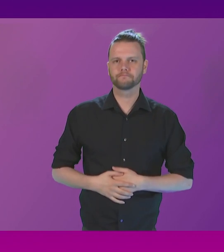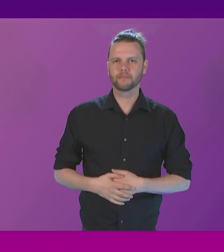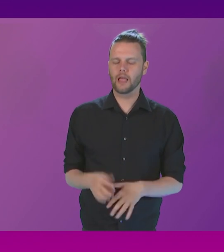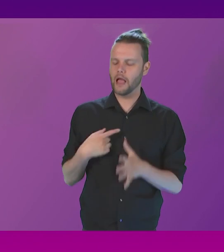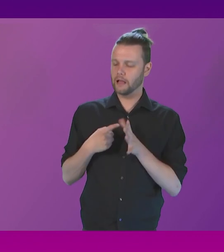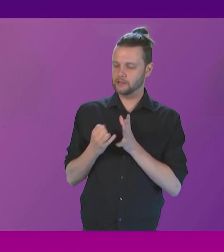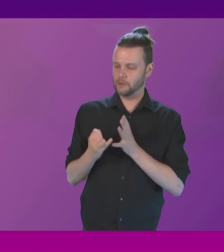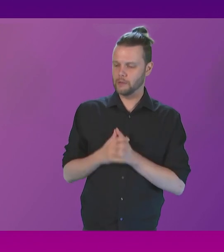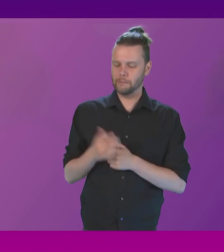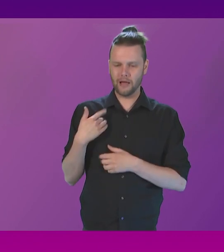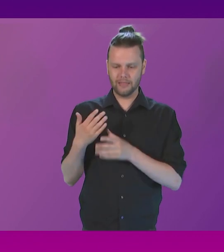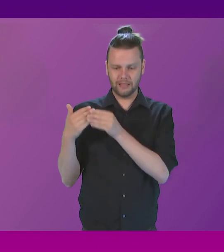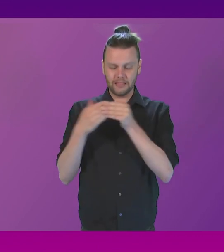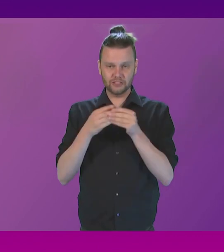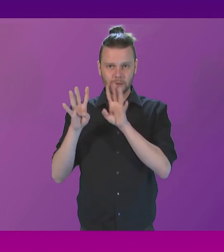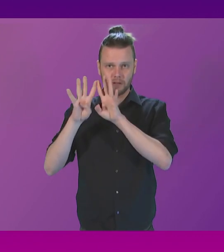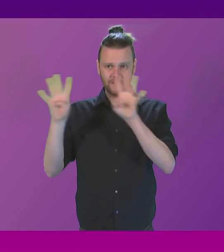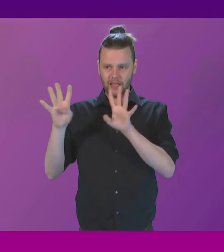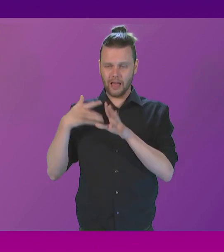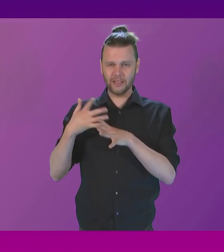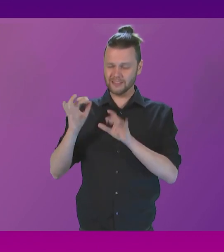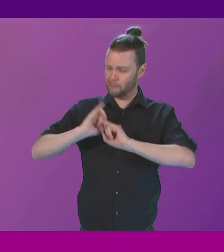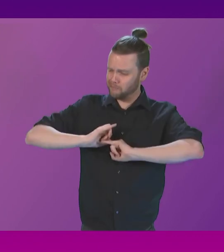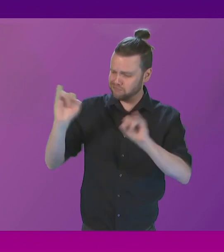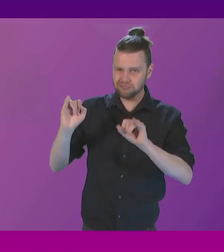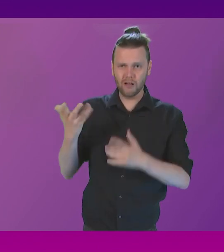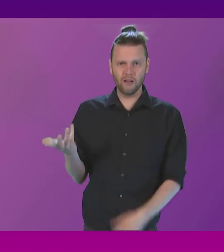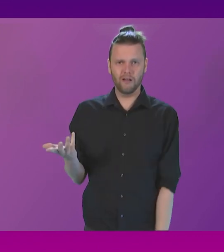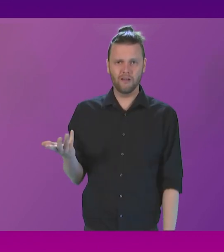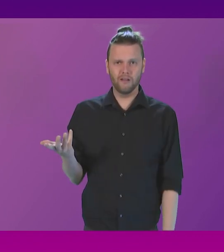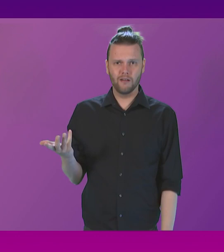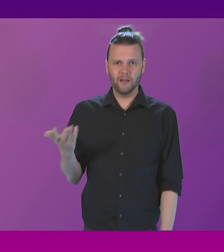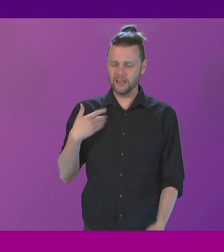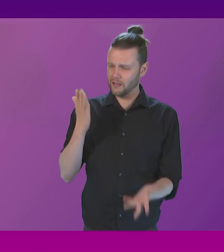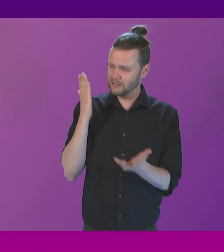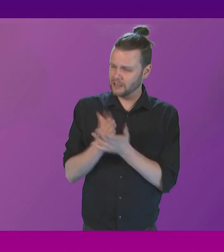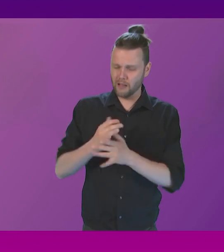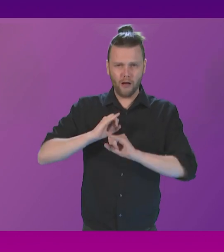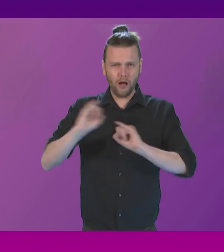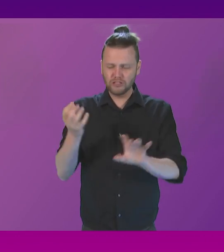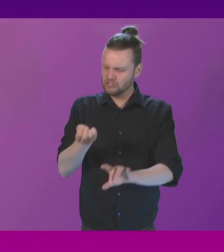What the leadership of the health board is doing is disgusting. It is just the latest in a litany of shameful incidents,